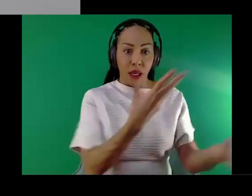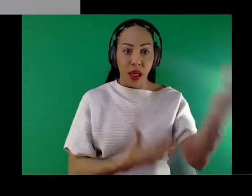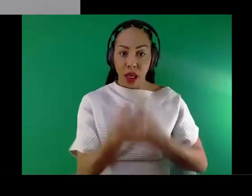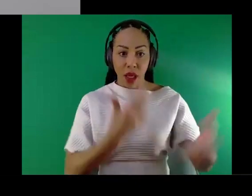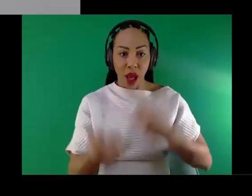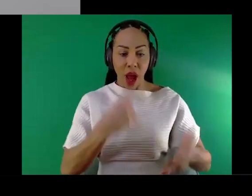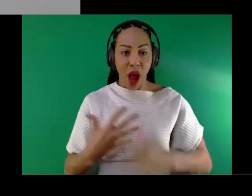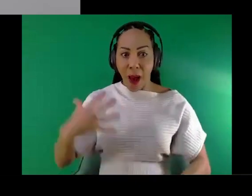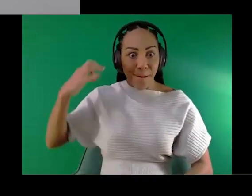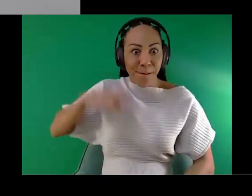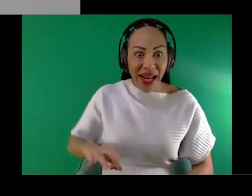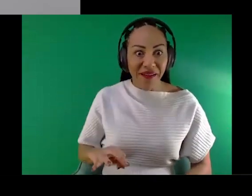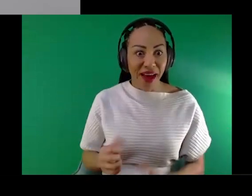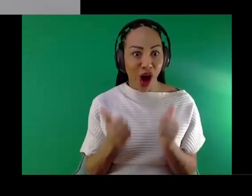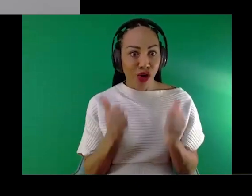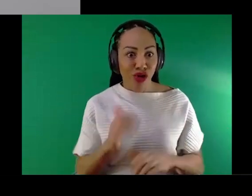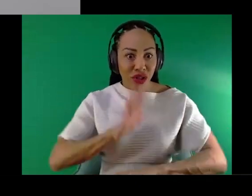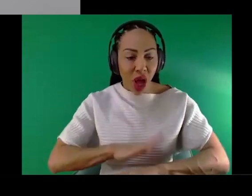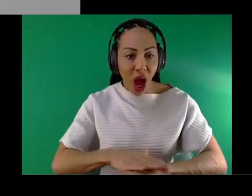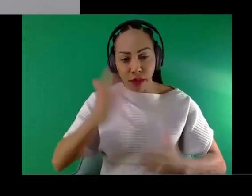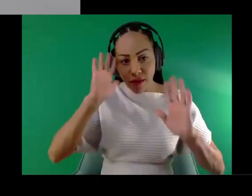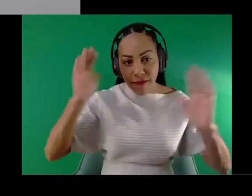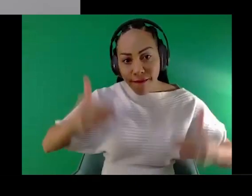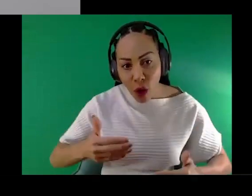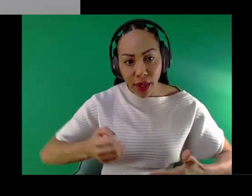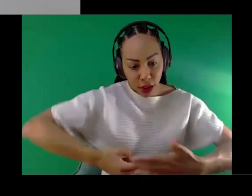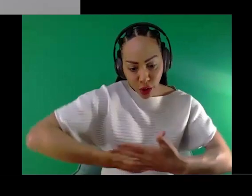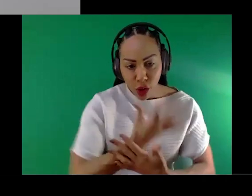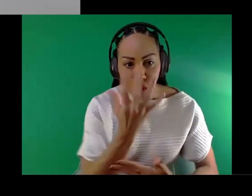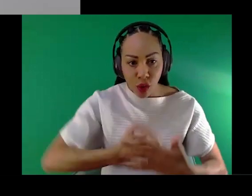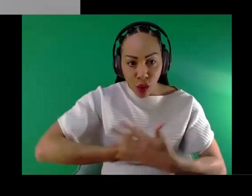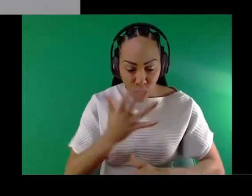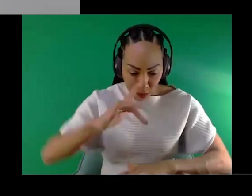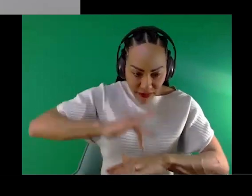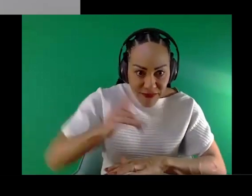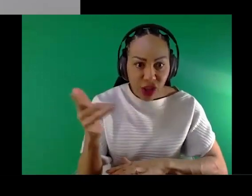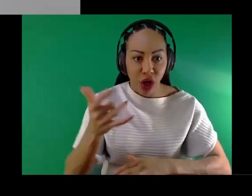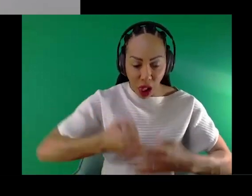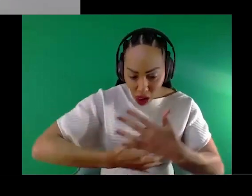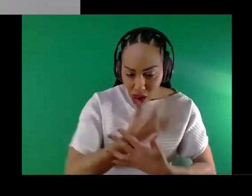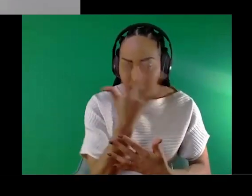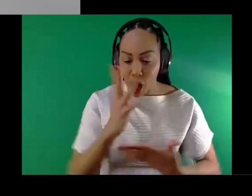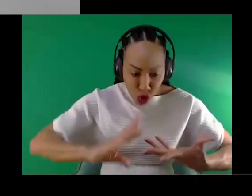of residence uh providing opportunities for professional growth and artistic creation on